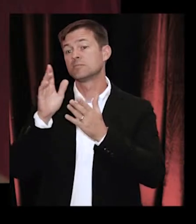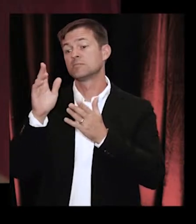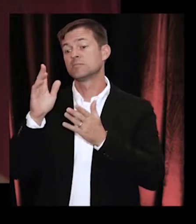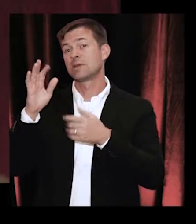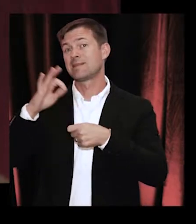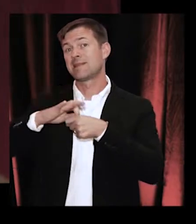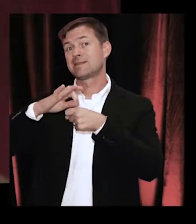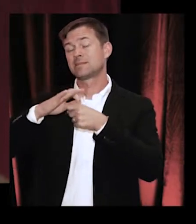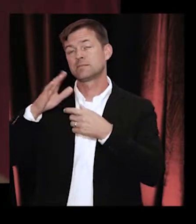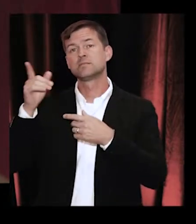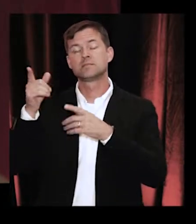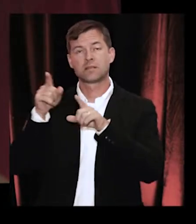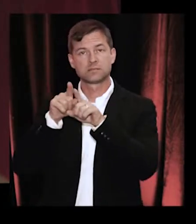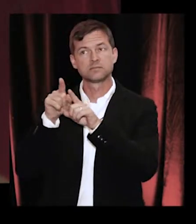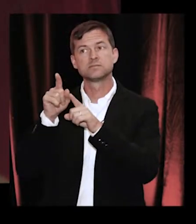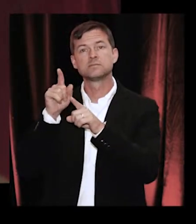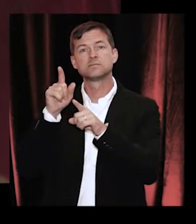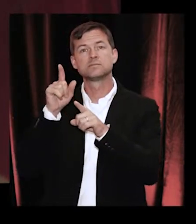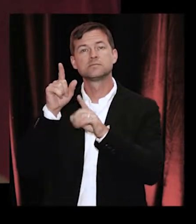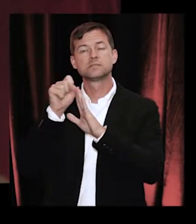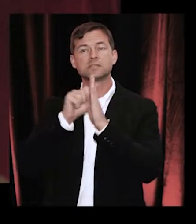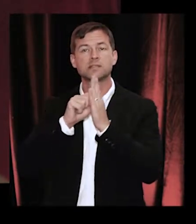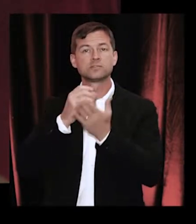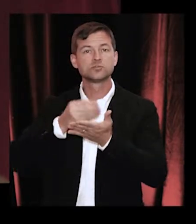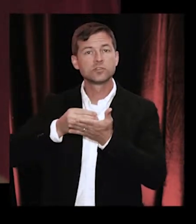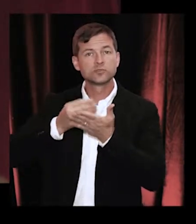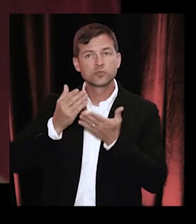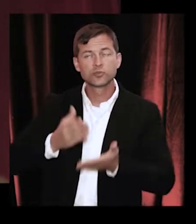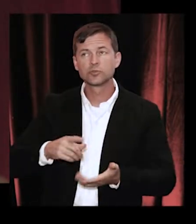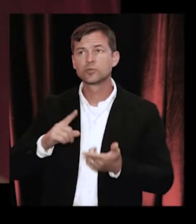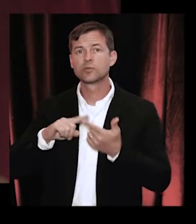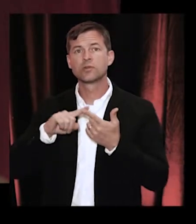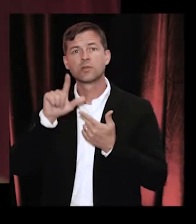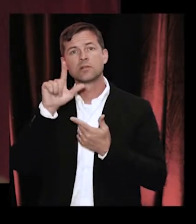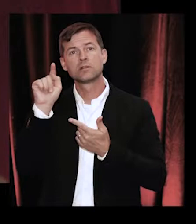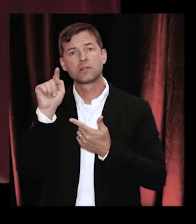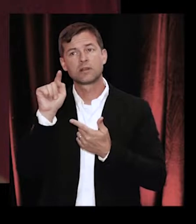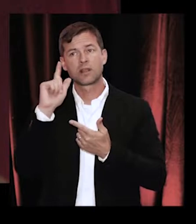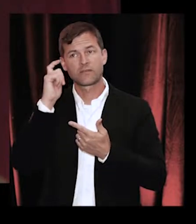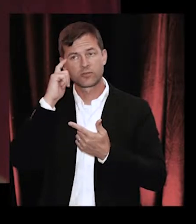as state treasurer, lieutenant governor and eventually governor of as.